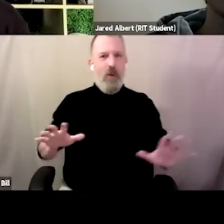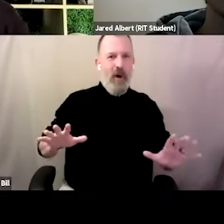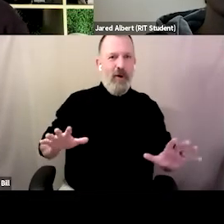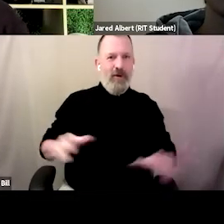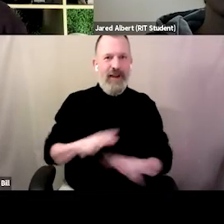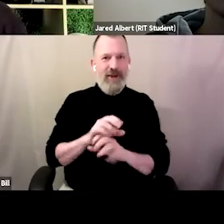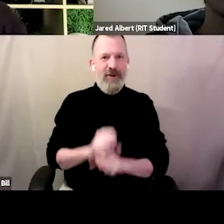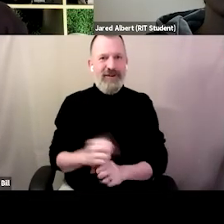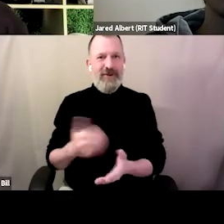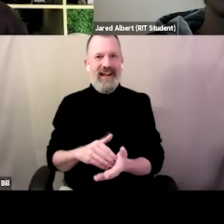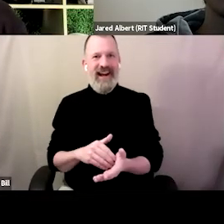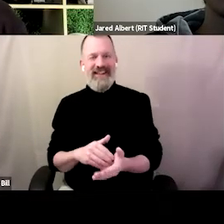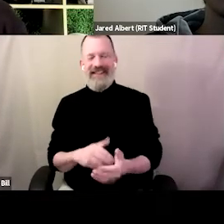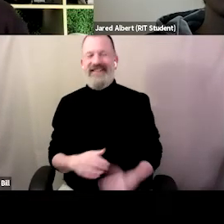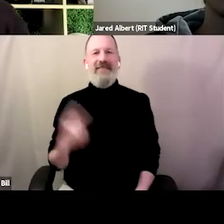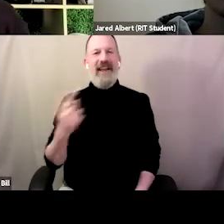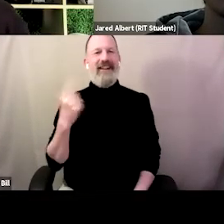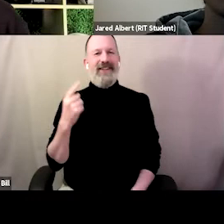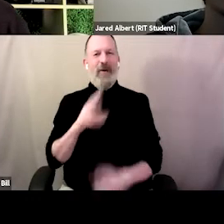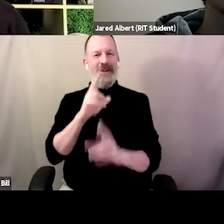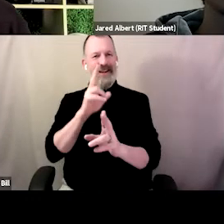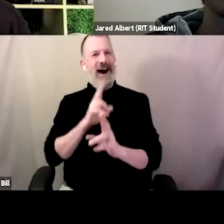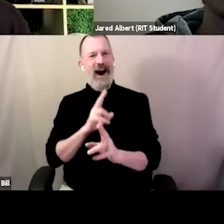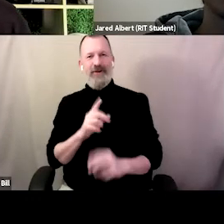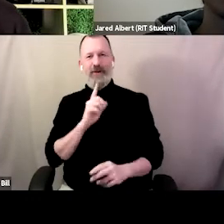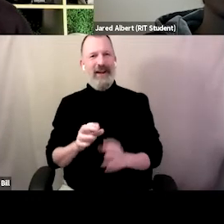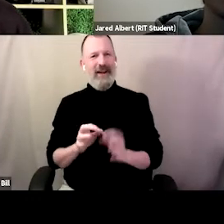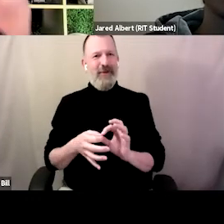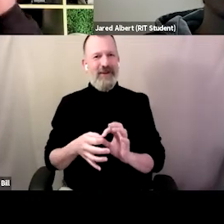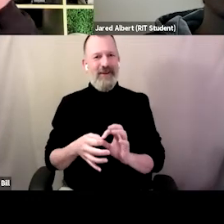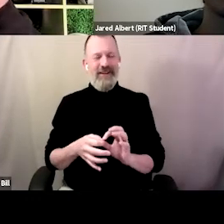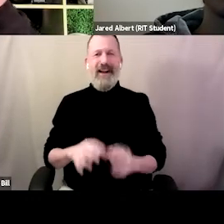CalebBarlow: It's always an honor to be interpreted, especially with these guys do such a great job with it.